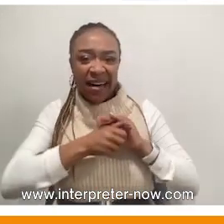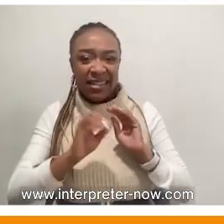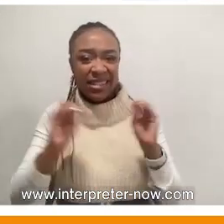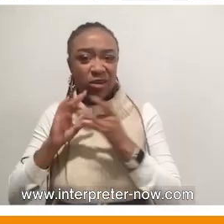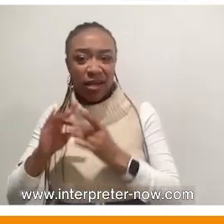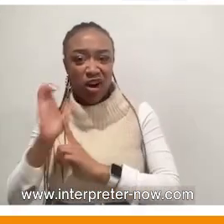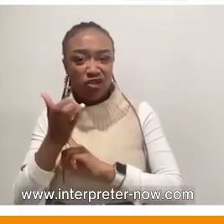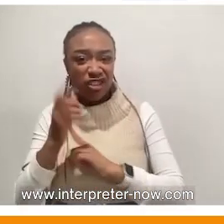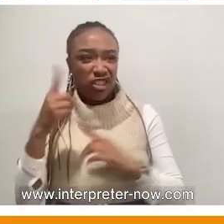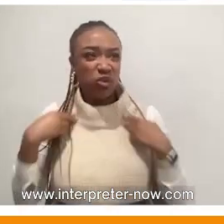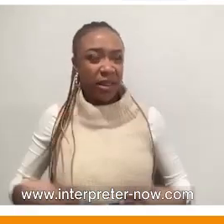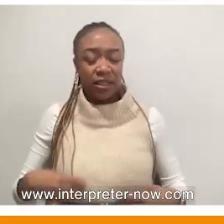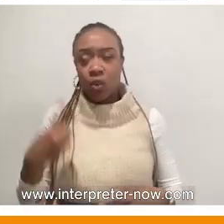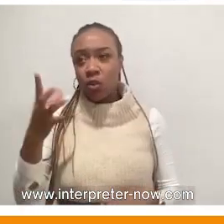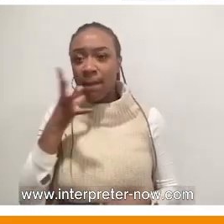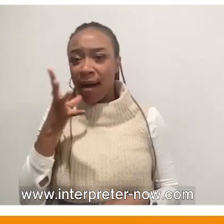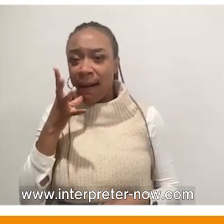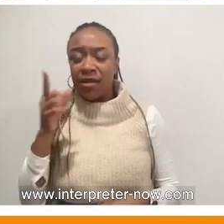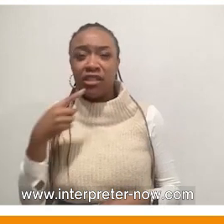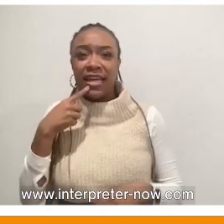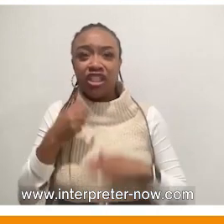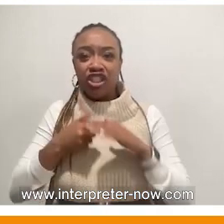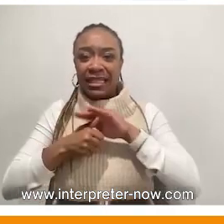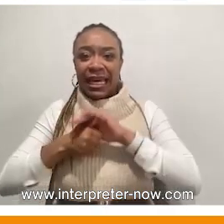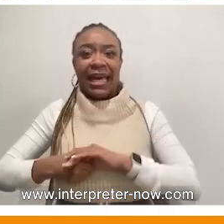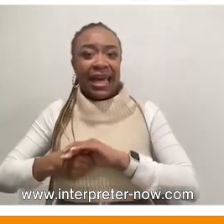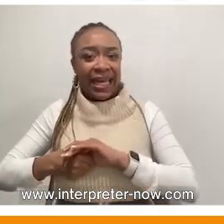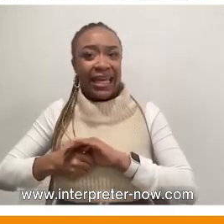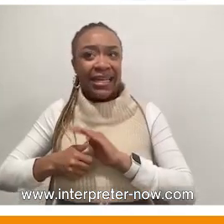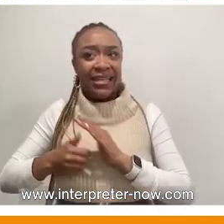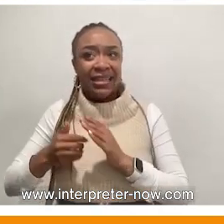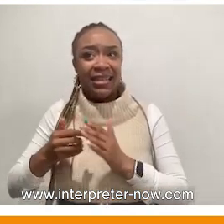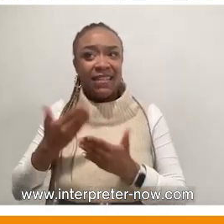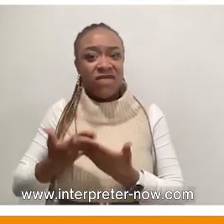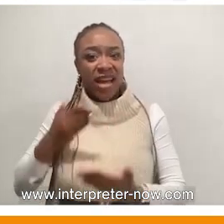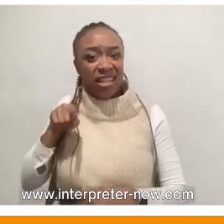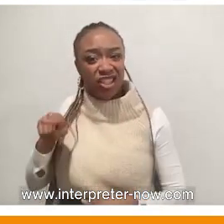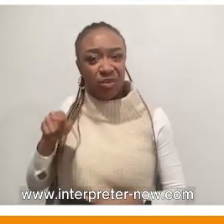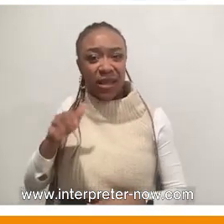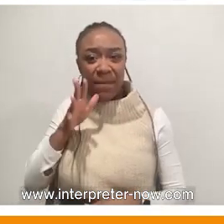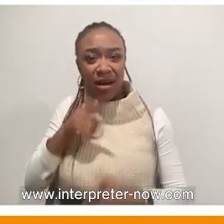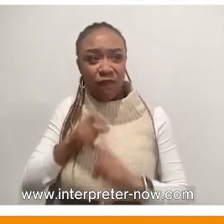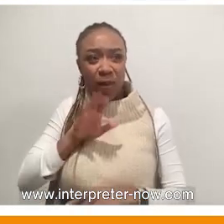For example, I had a mom on the podcast that said that she hid the fact that she's a mom from her clients.